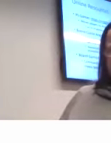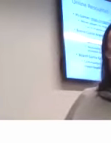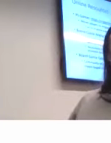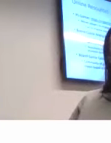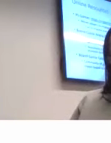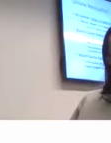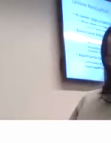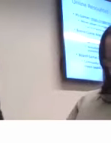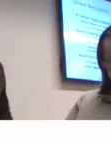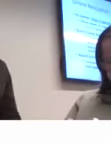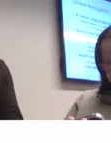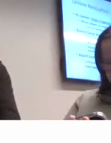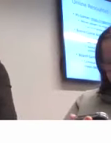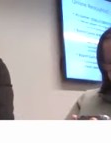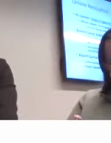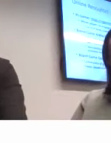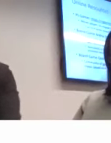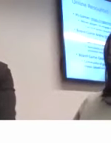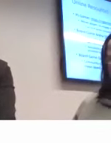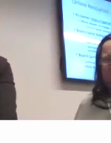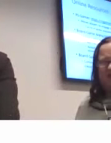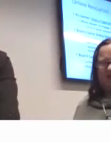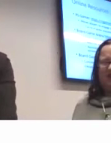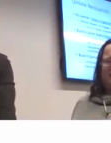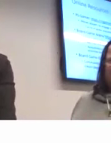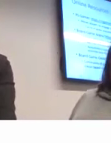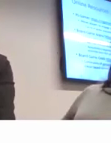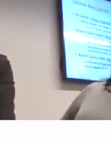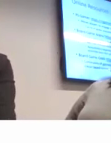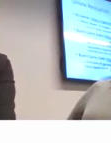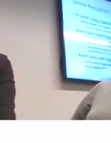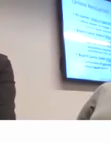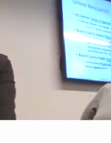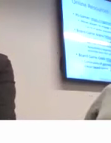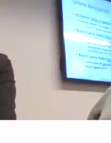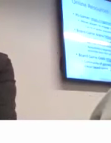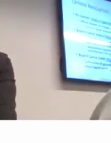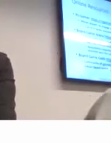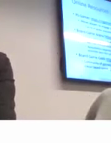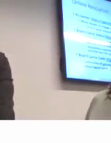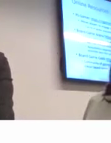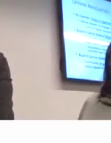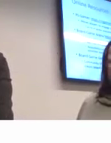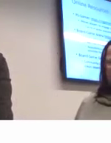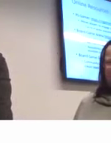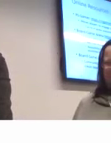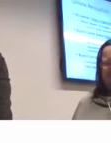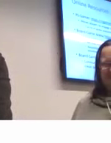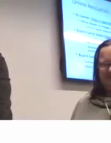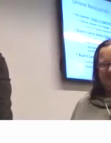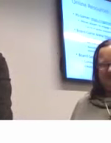But but it all depends on your community, your set-up, you know, are you requiring people to register ahead of time, things like that. Daniel: So this is just a collection of links and we can go live on a couple of these.